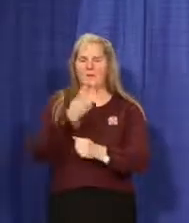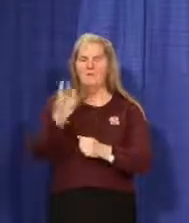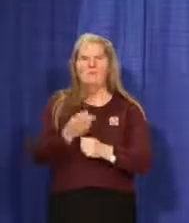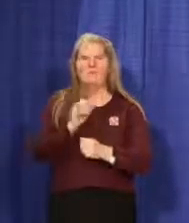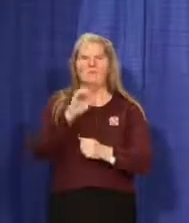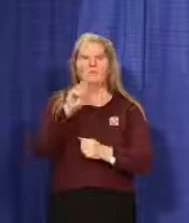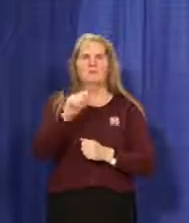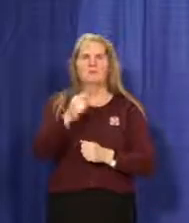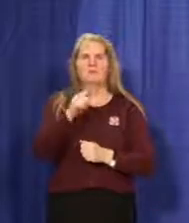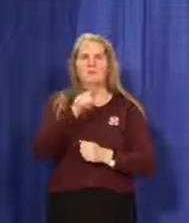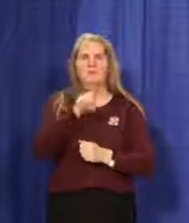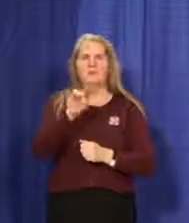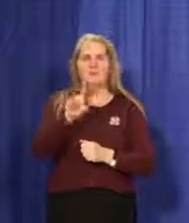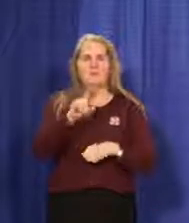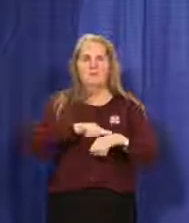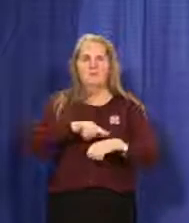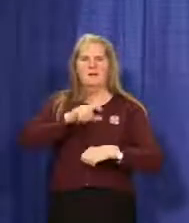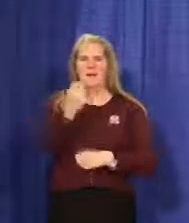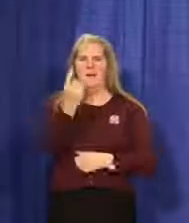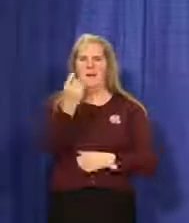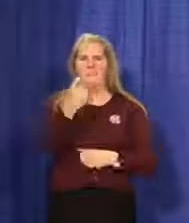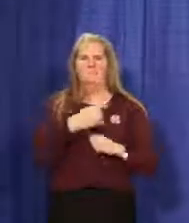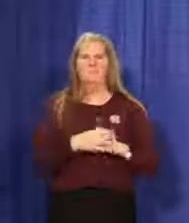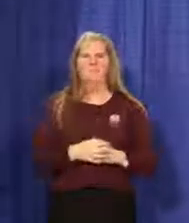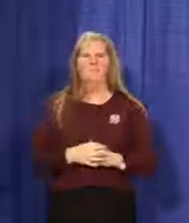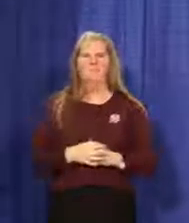take place on Wednesday, October 28, at 11:00 AM.